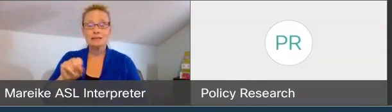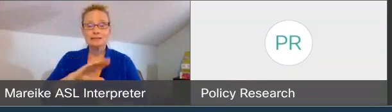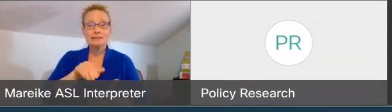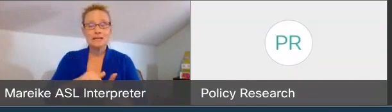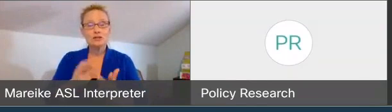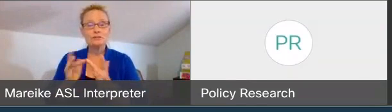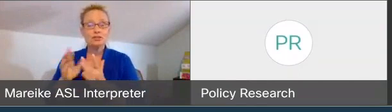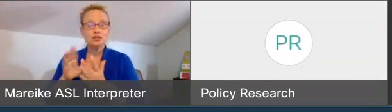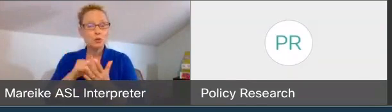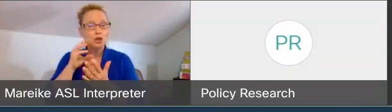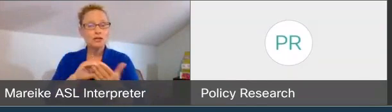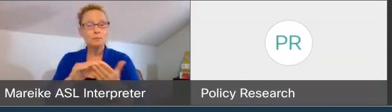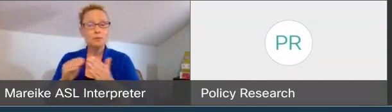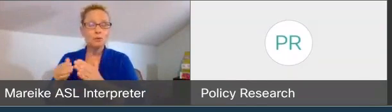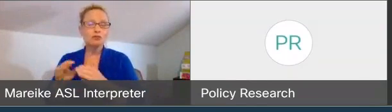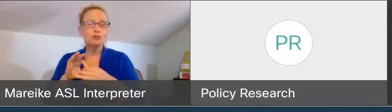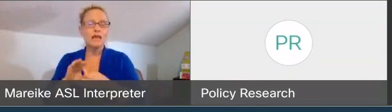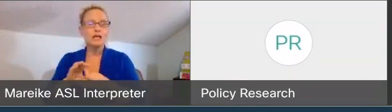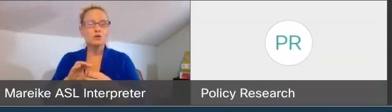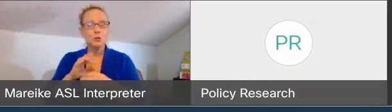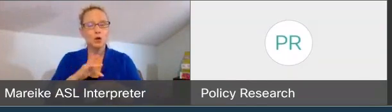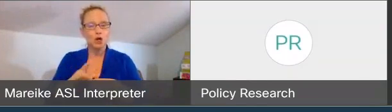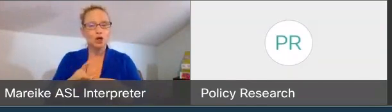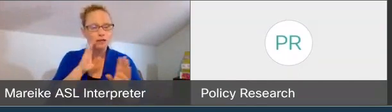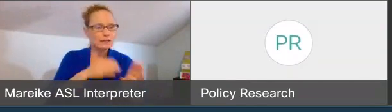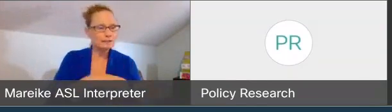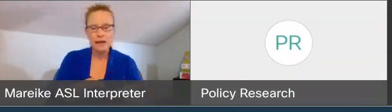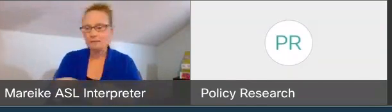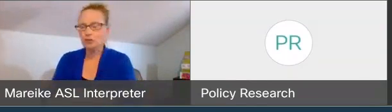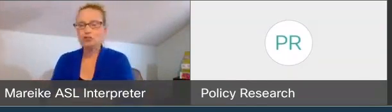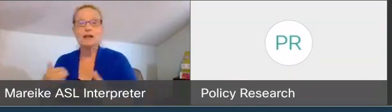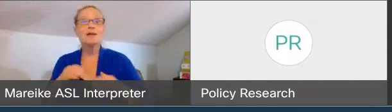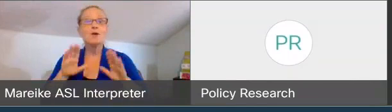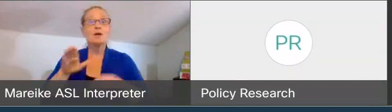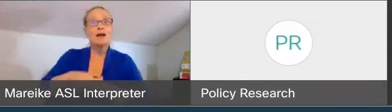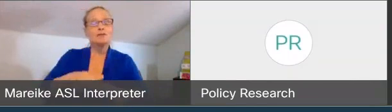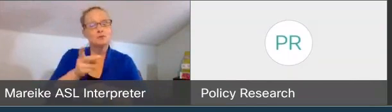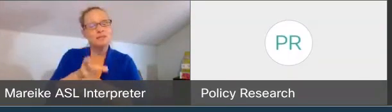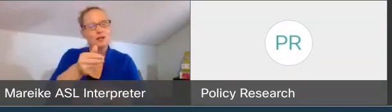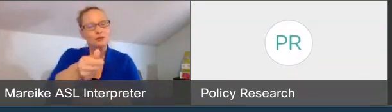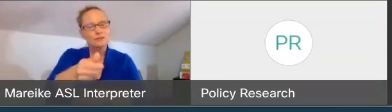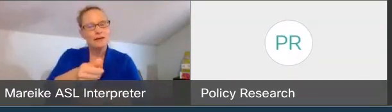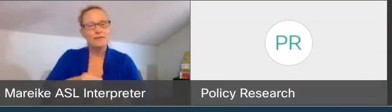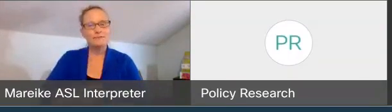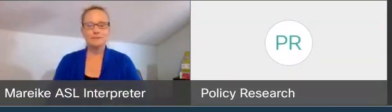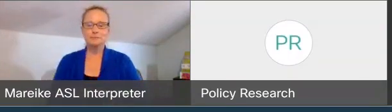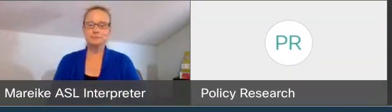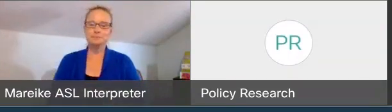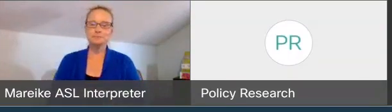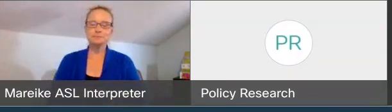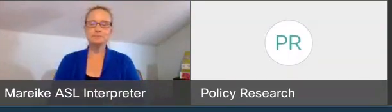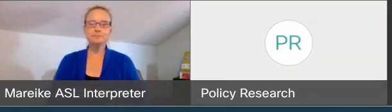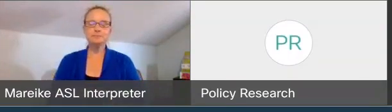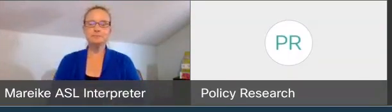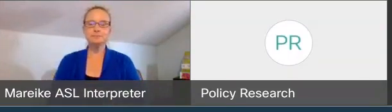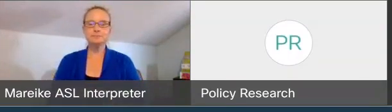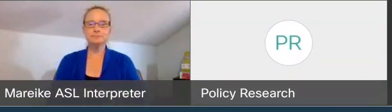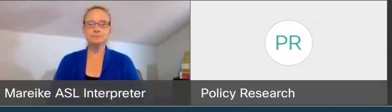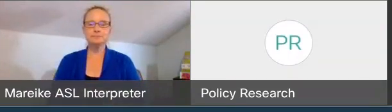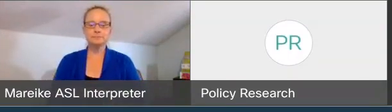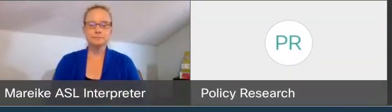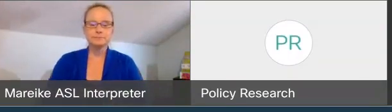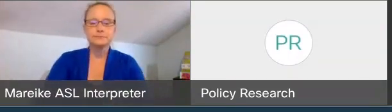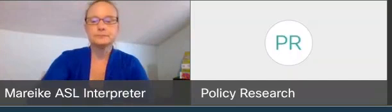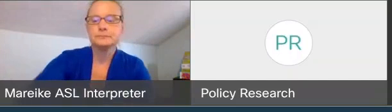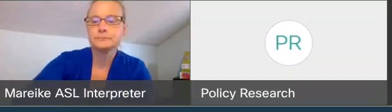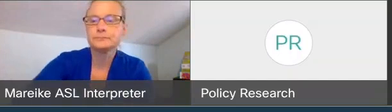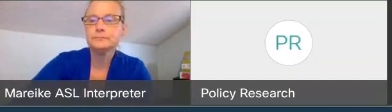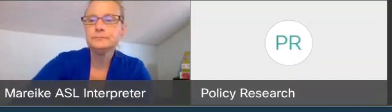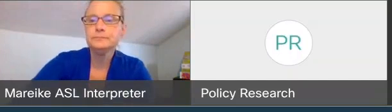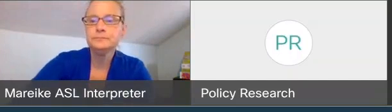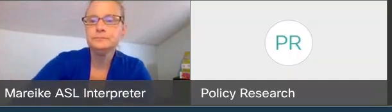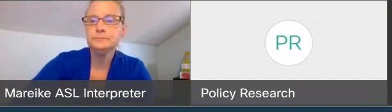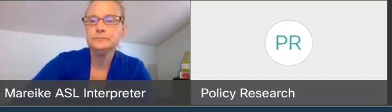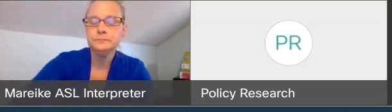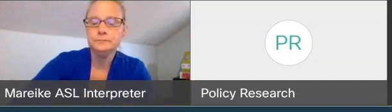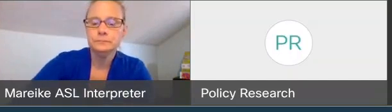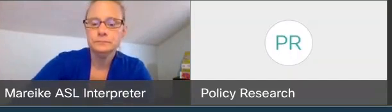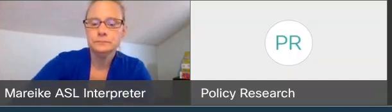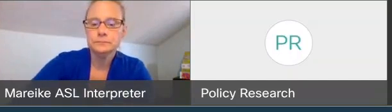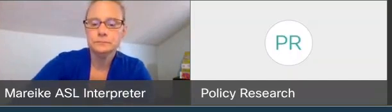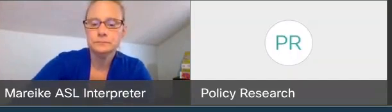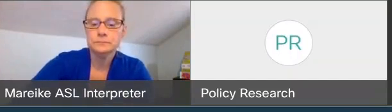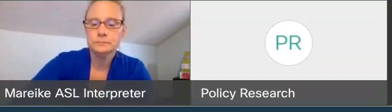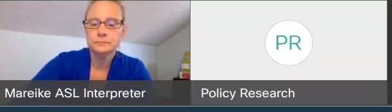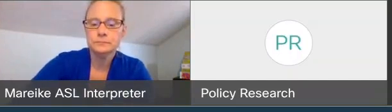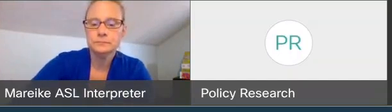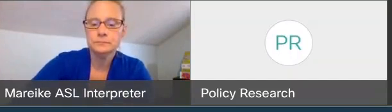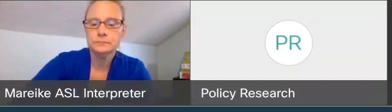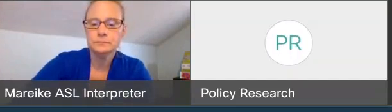on Early Diversion. So have a wonderful afternoon and take good care of yourself.